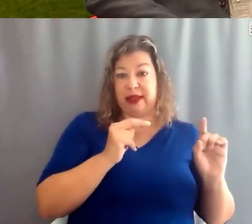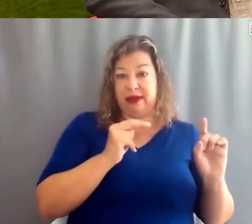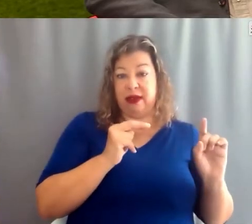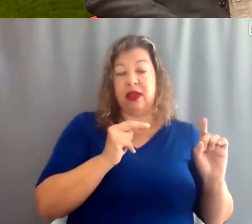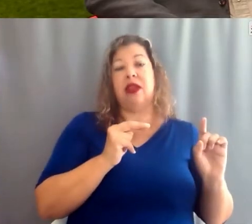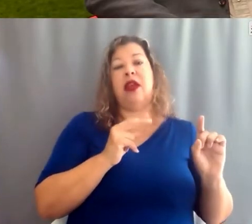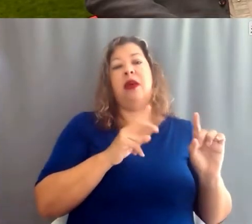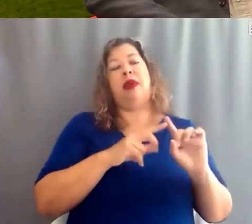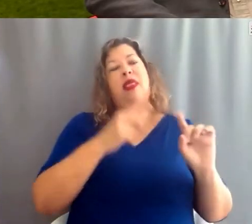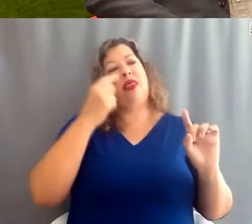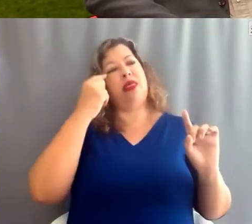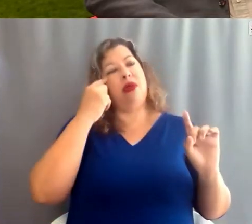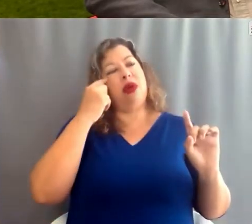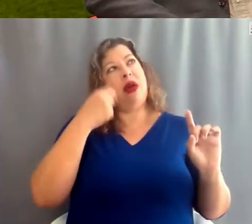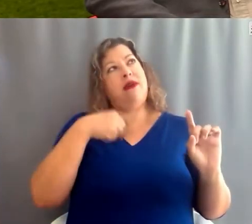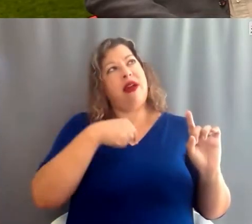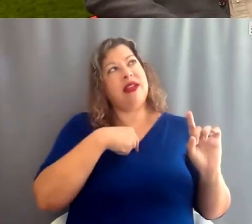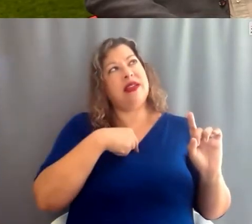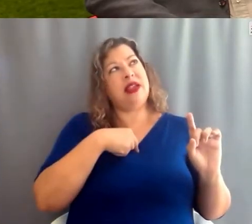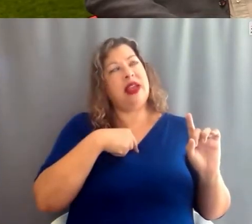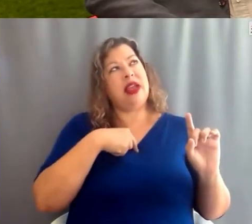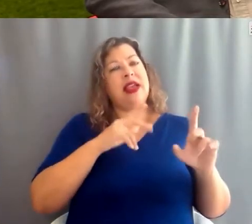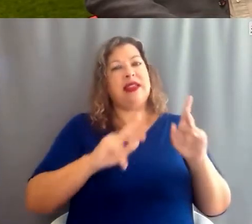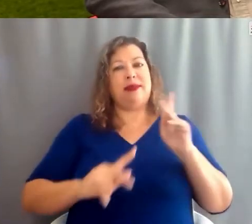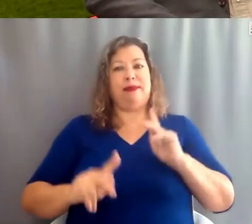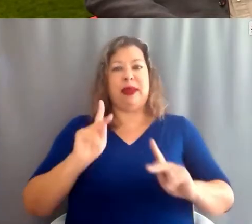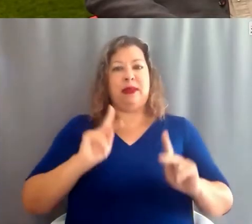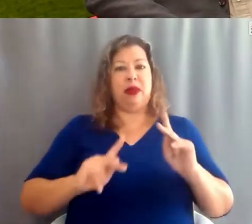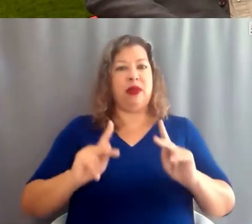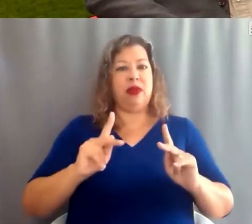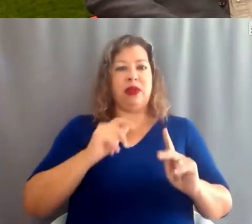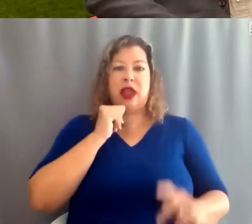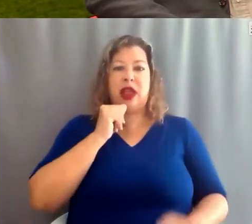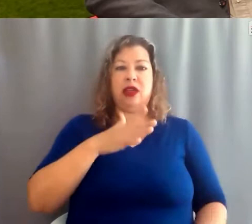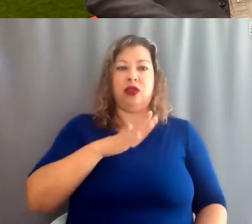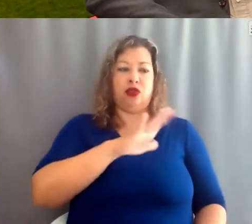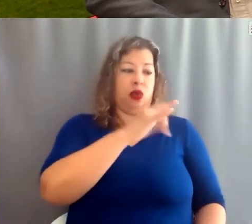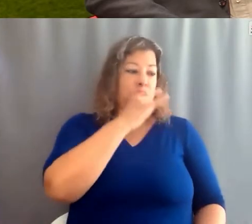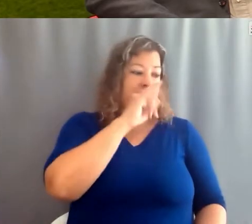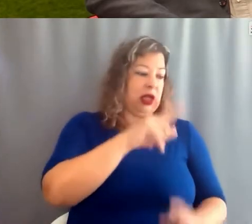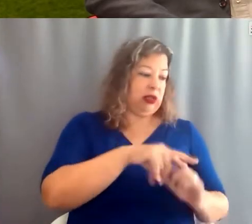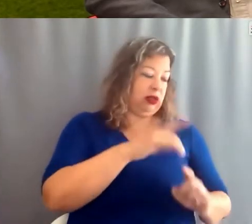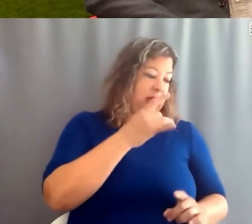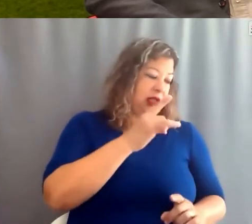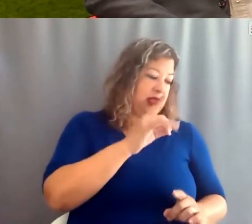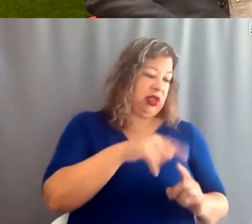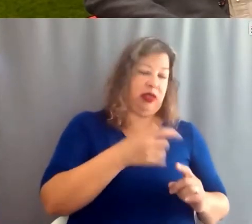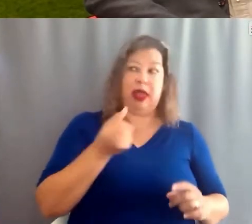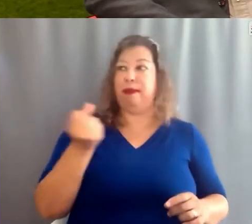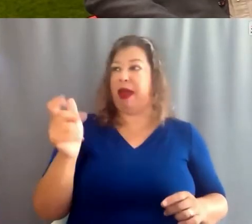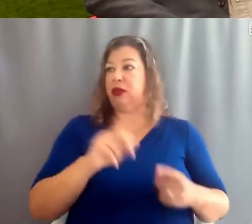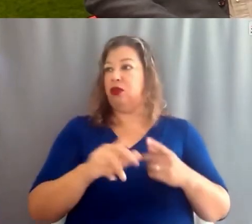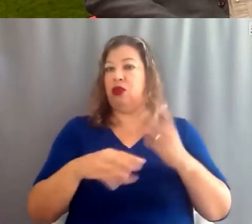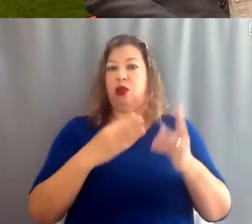Not as you're a child until you're 18 and then you get a personality. Yes. That was really important.